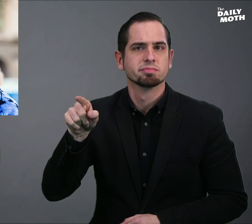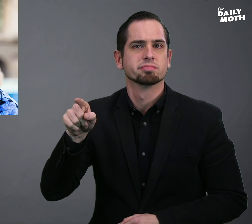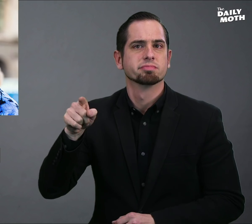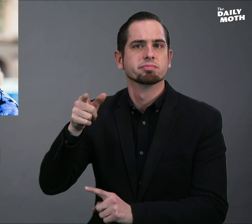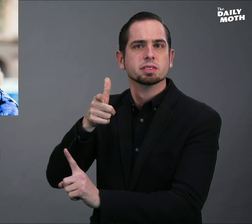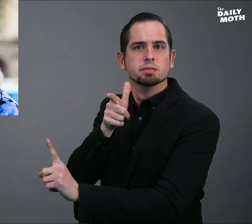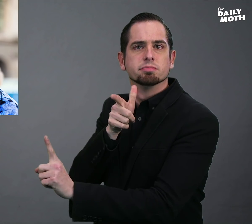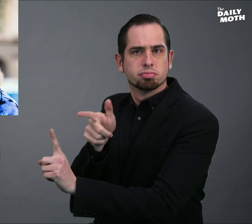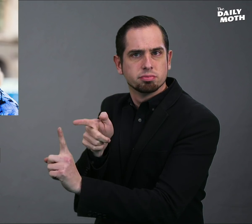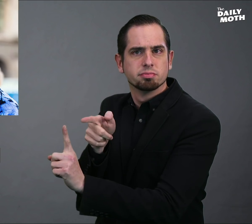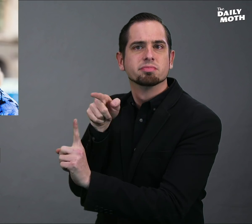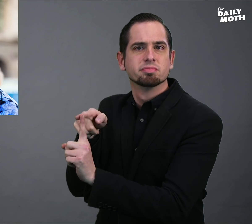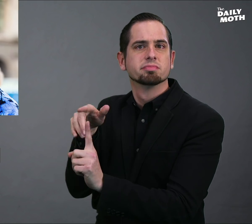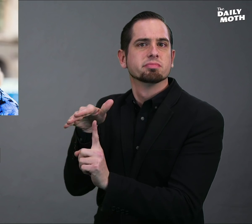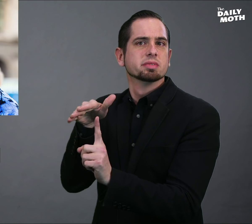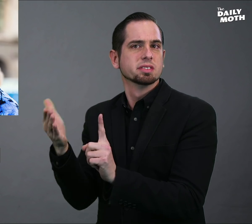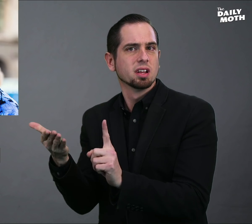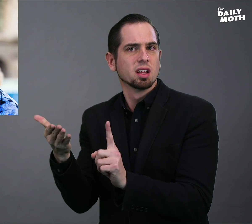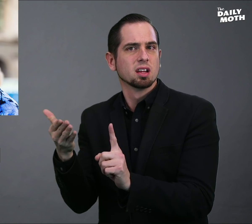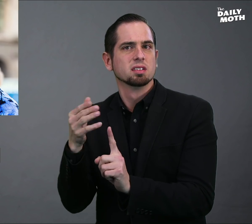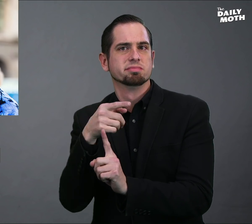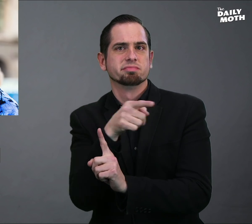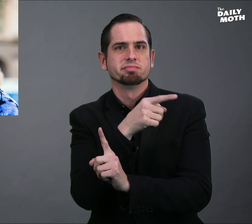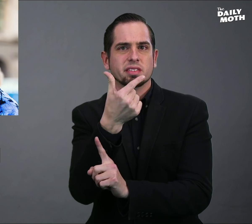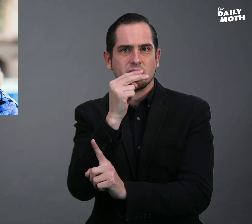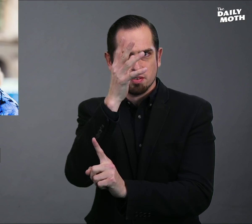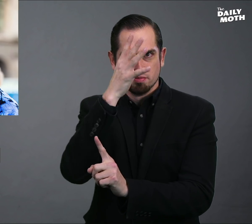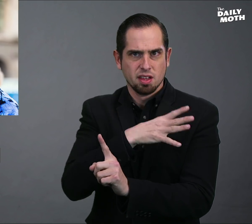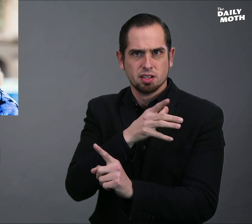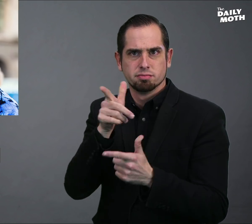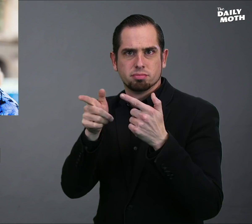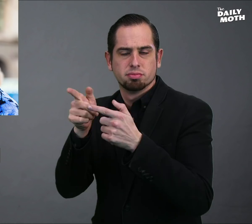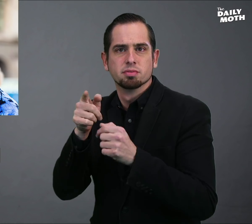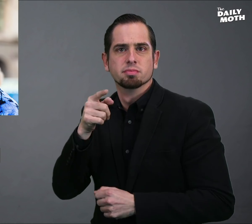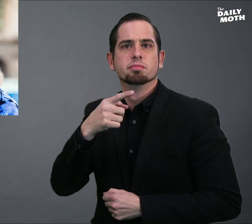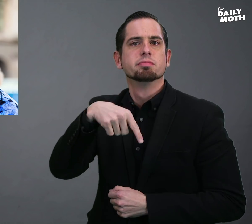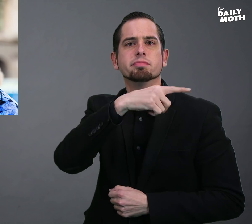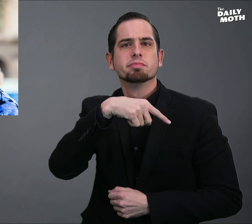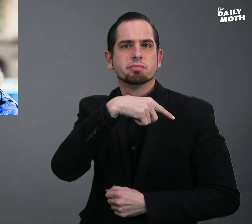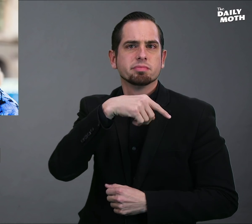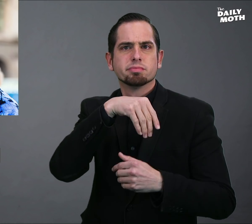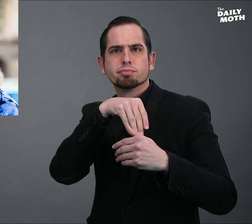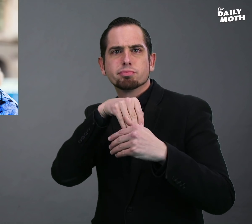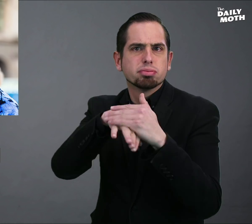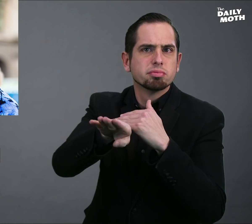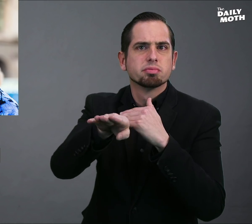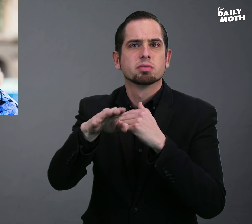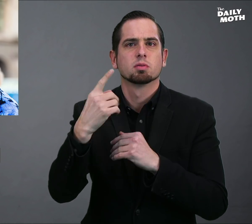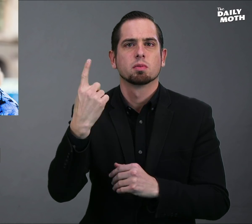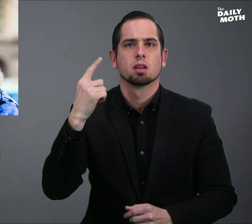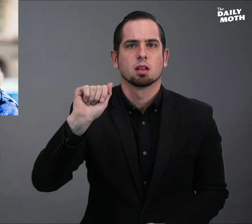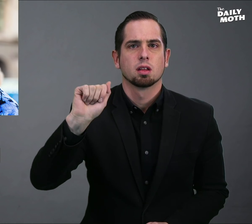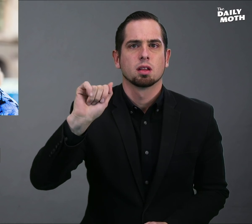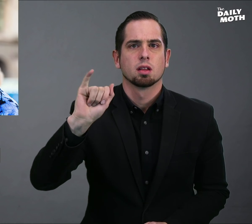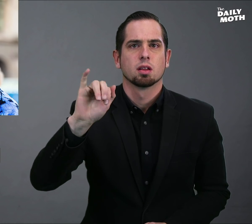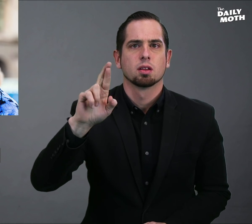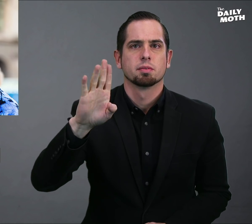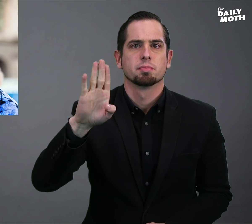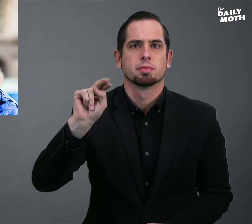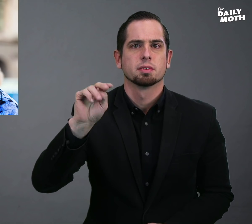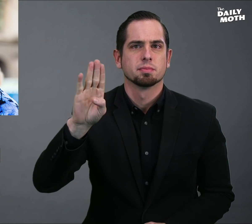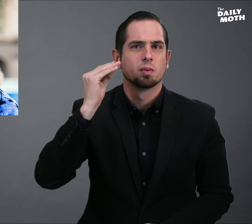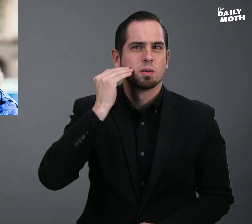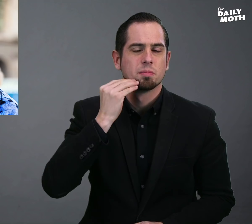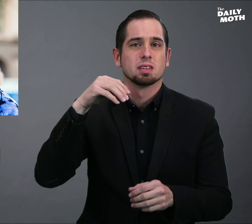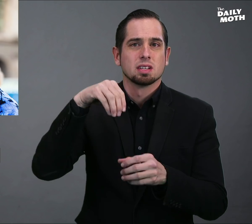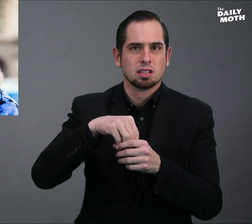was shot and killed by gunmen who broke into an Airbnb home